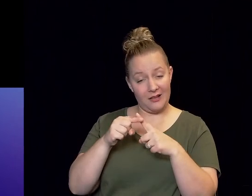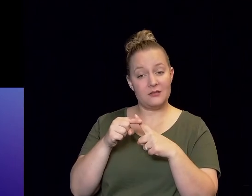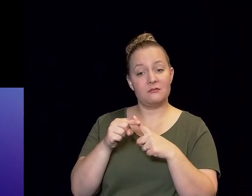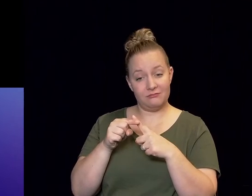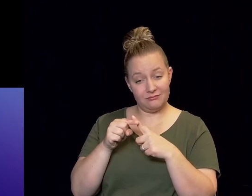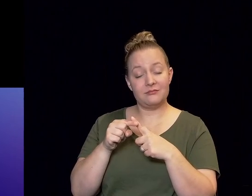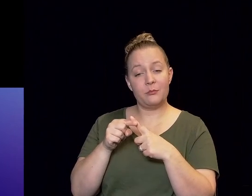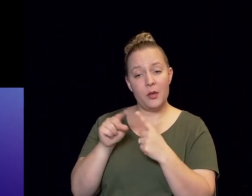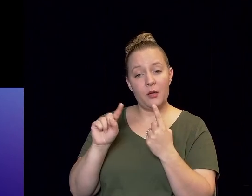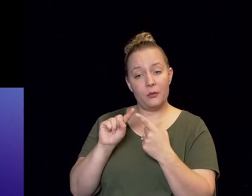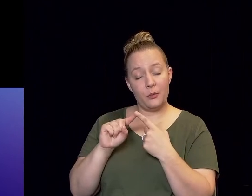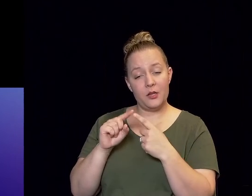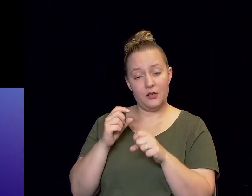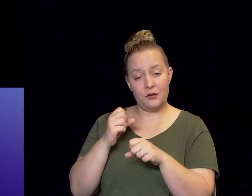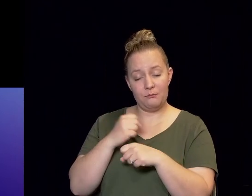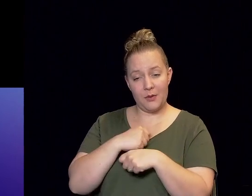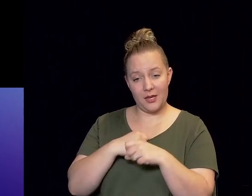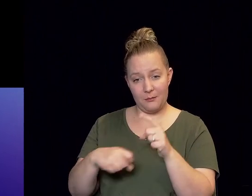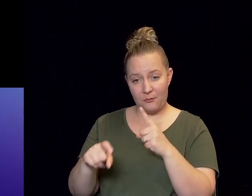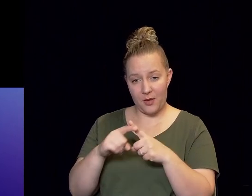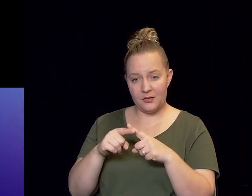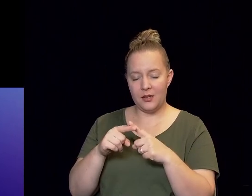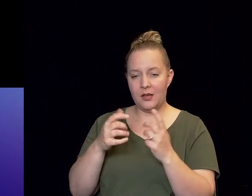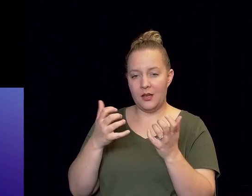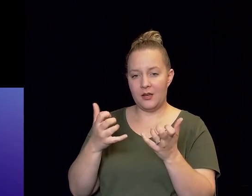But, when you do make that a plus sign, now you are not going to use this stuff